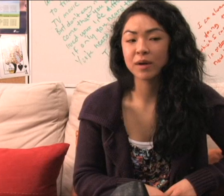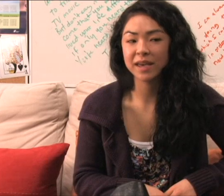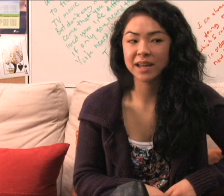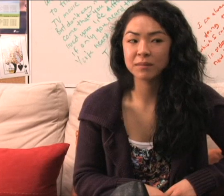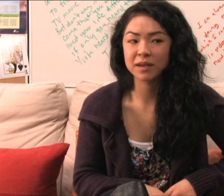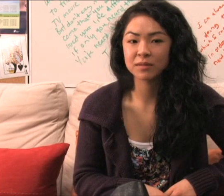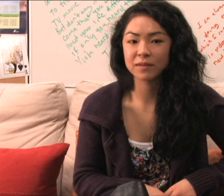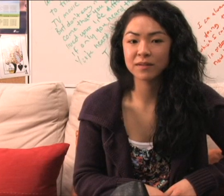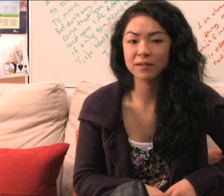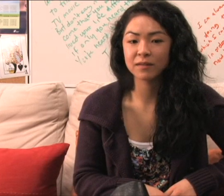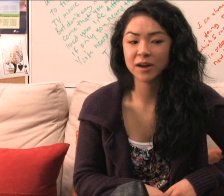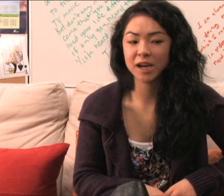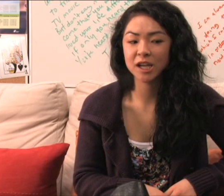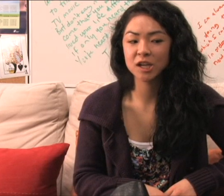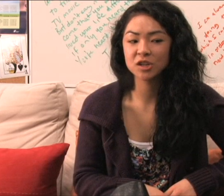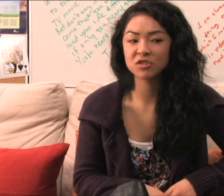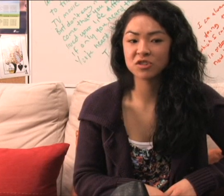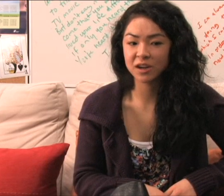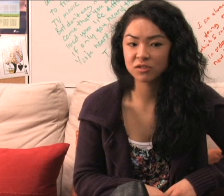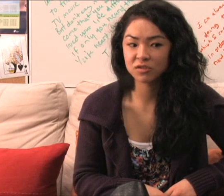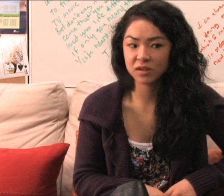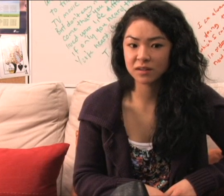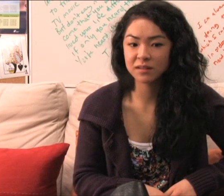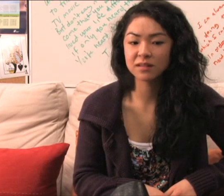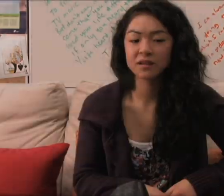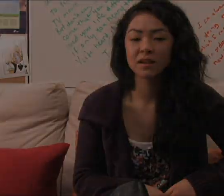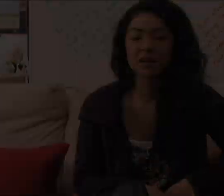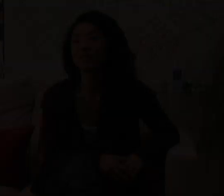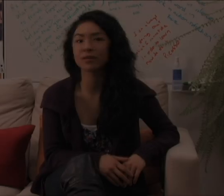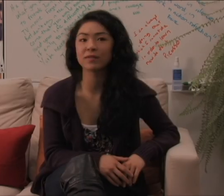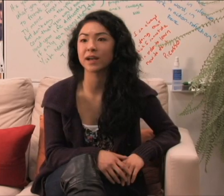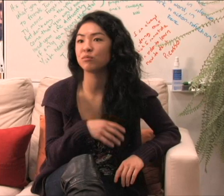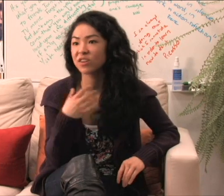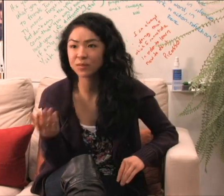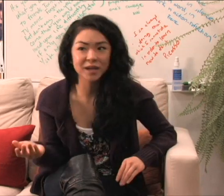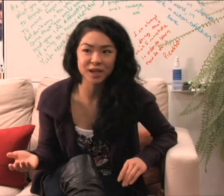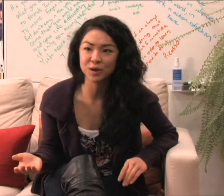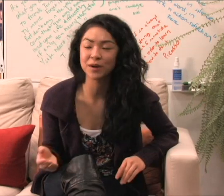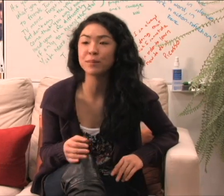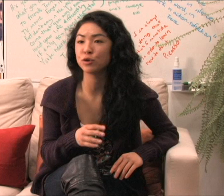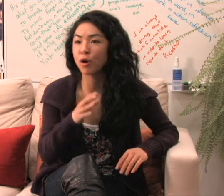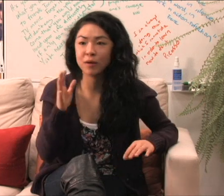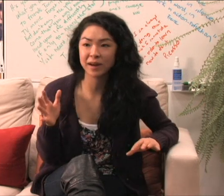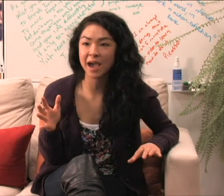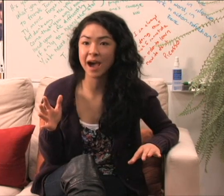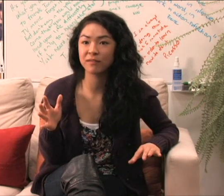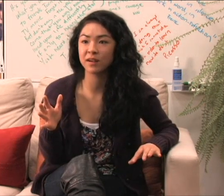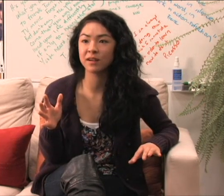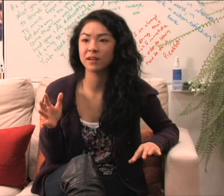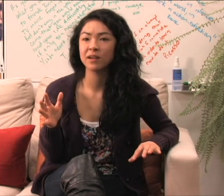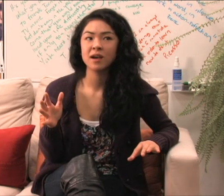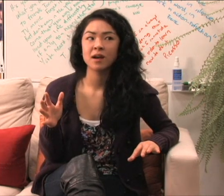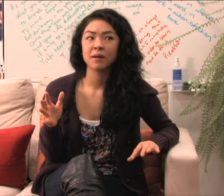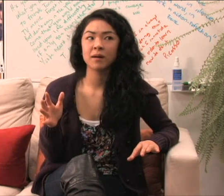going in it makes me feel very judged and it's sort of like I'm just meeting you right, but you already have-